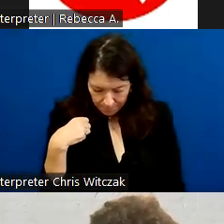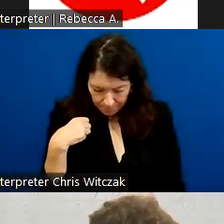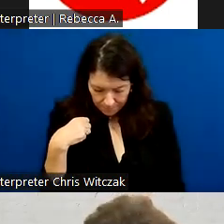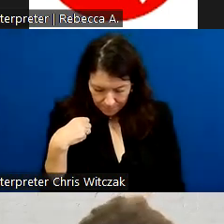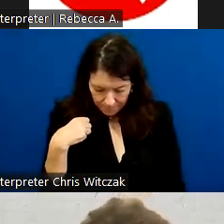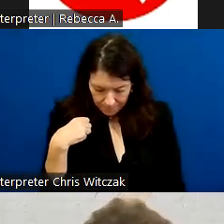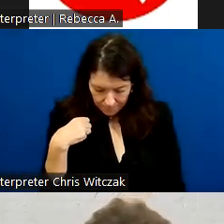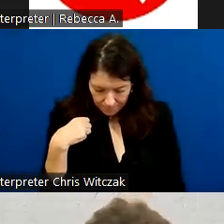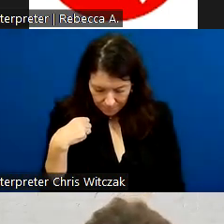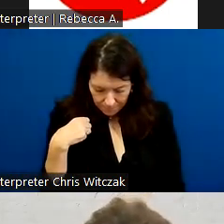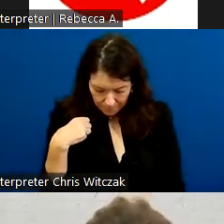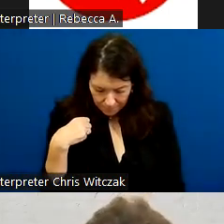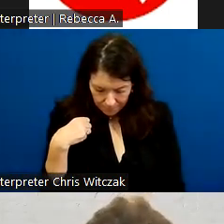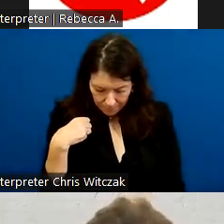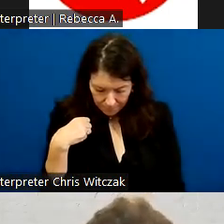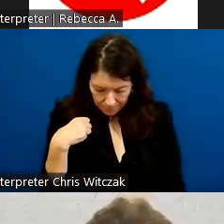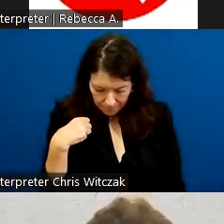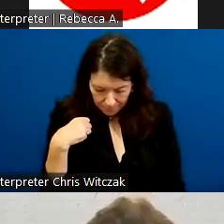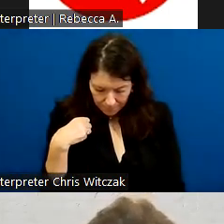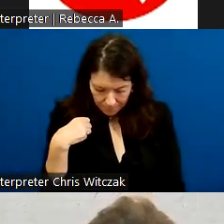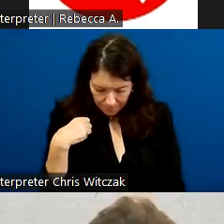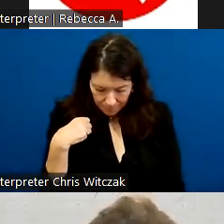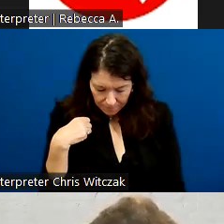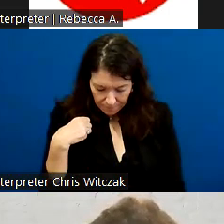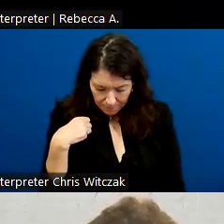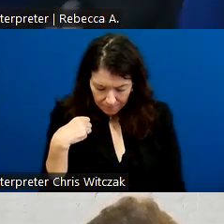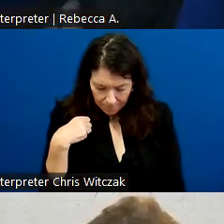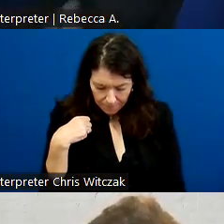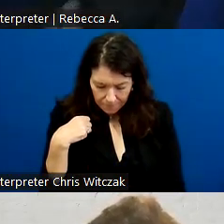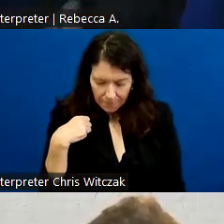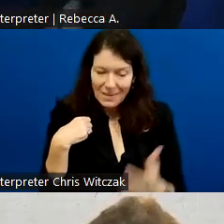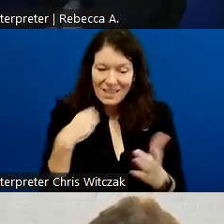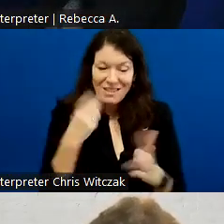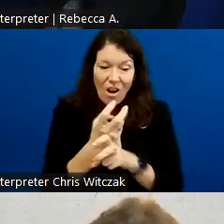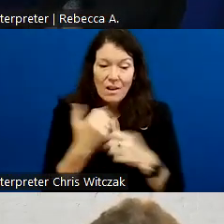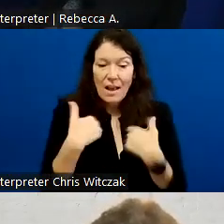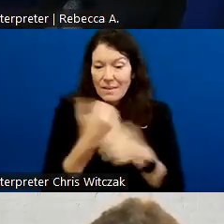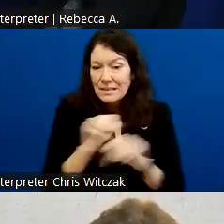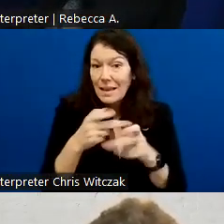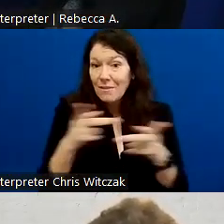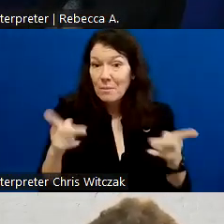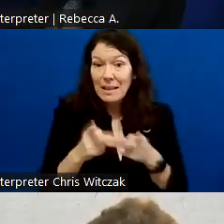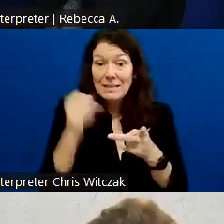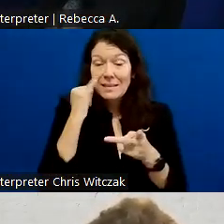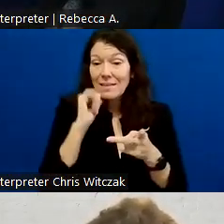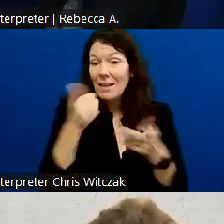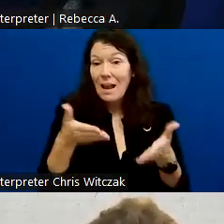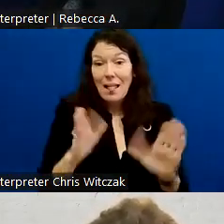of us would have a hard time to have a safe place if we weren't allowed to use in our